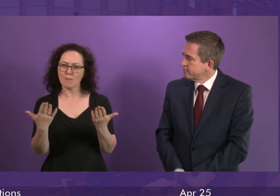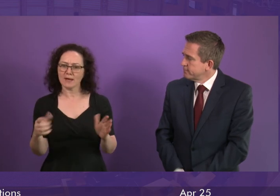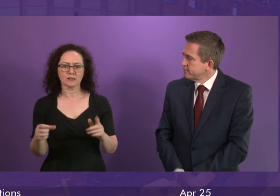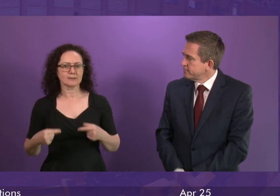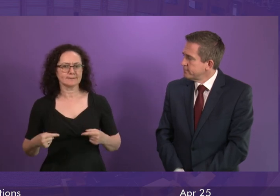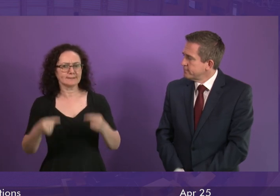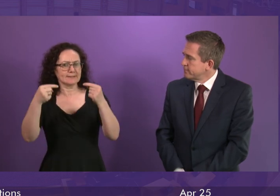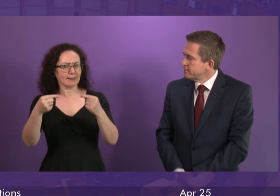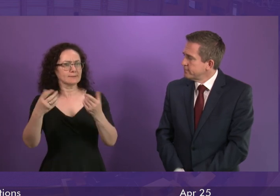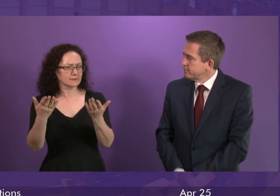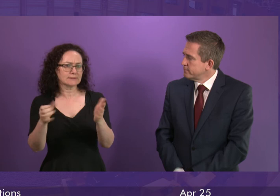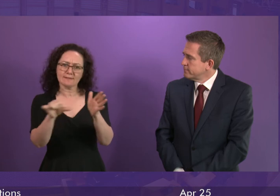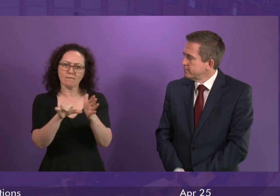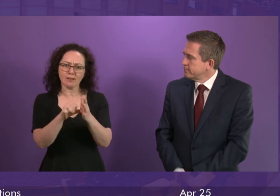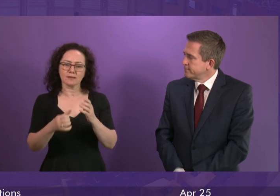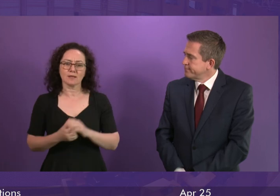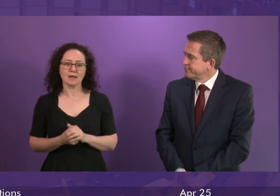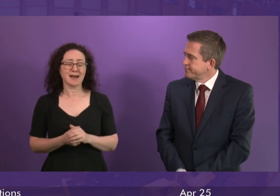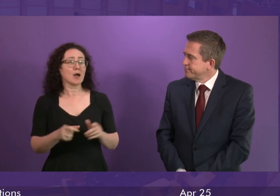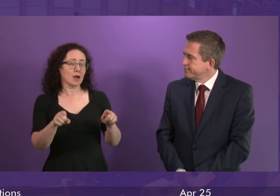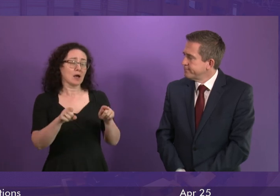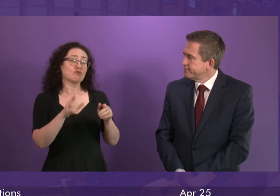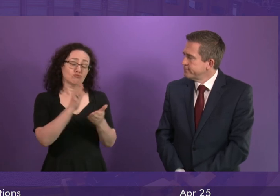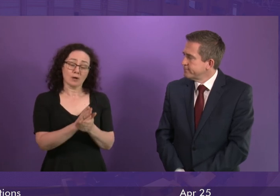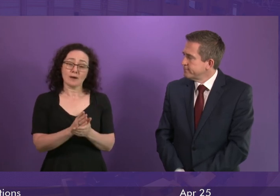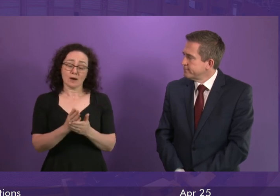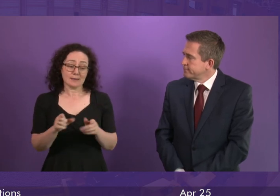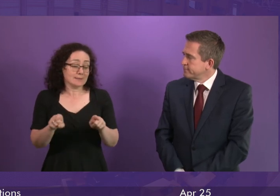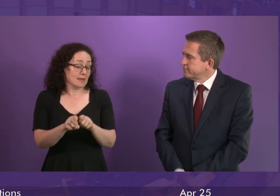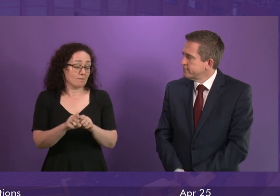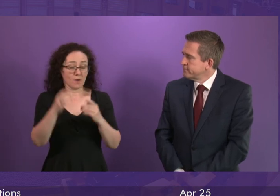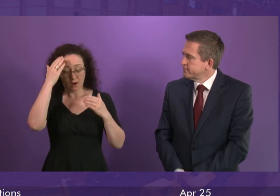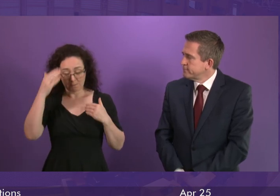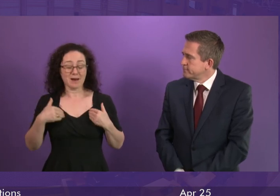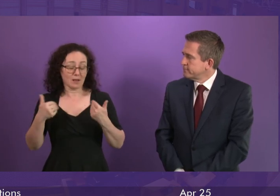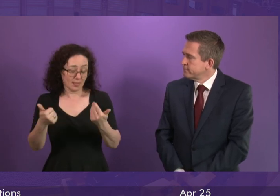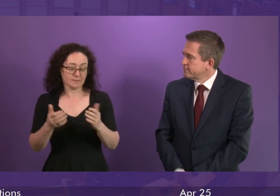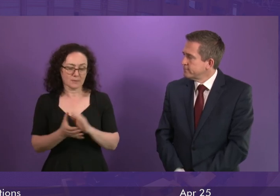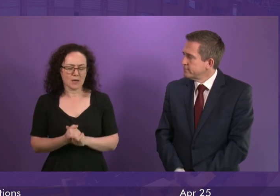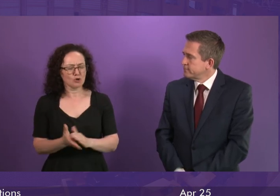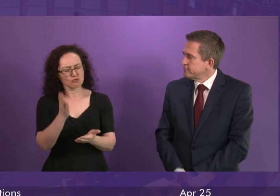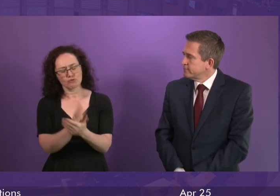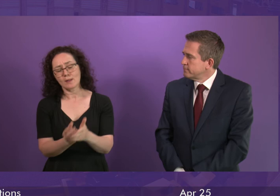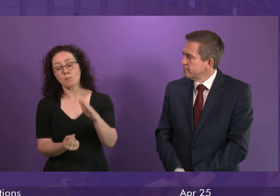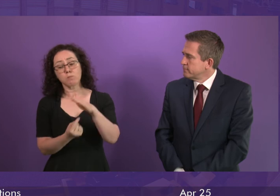be the case with access to mental health services. It is important that services are available